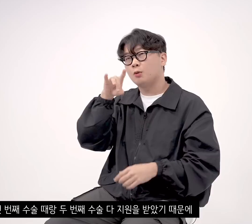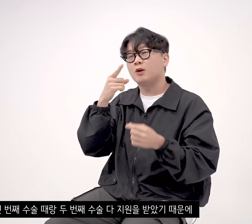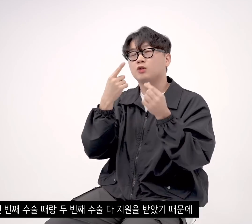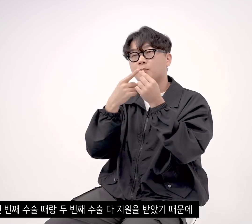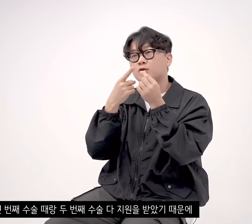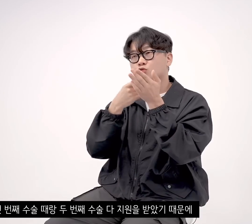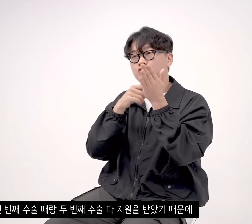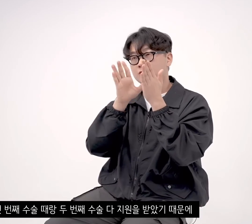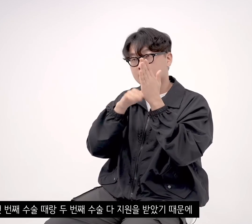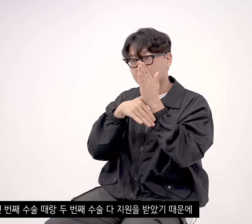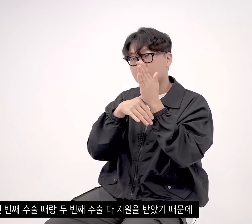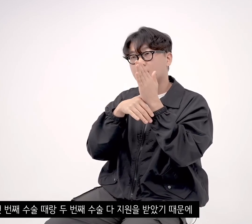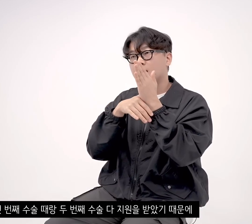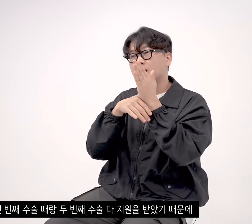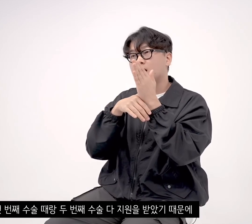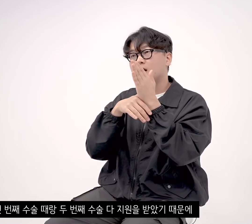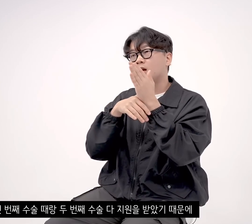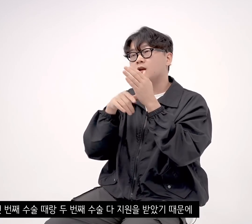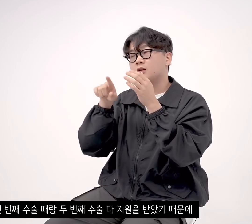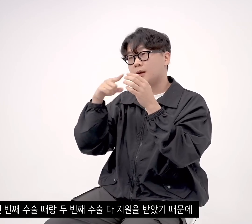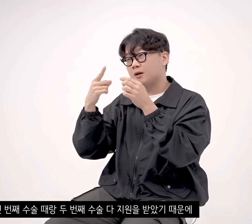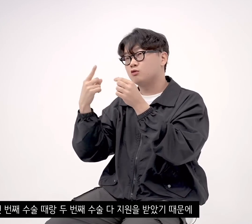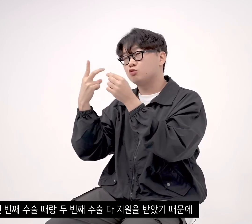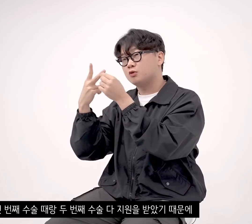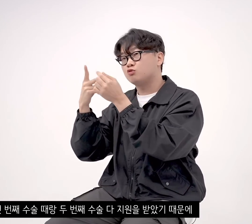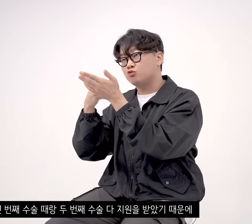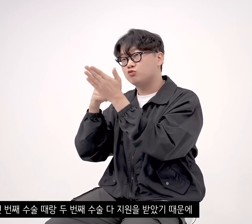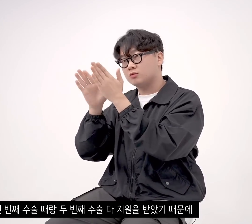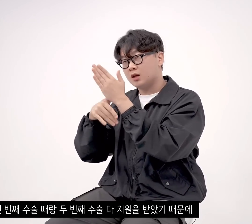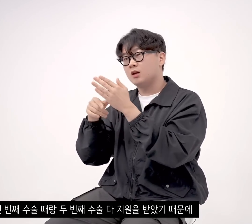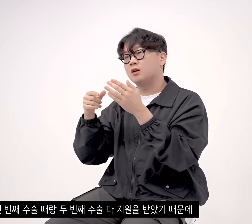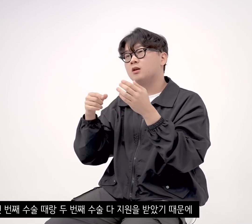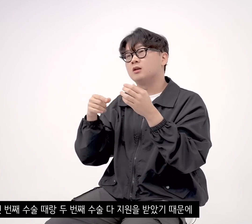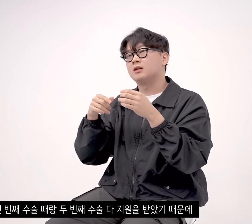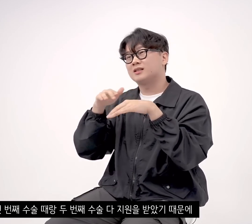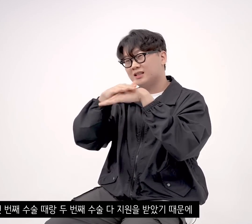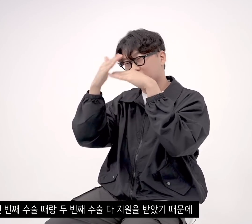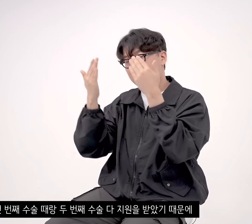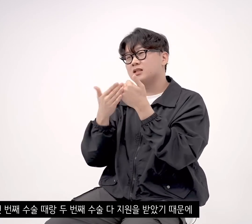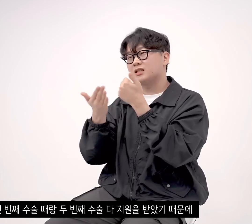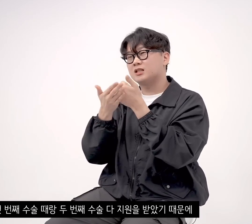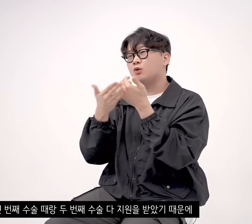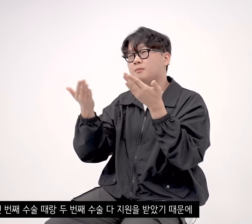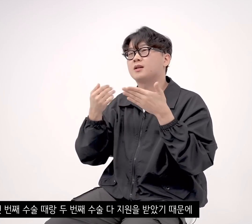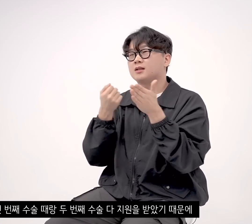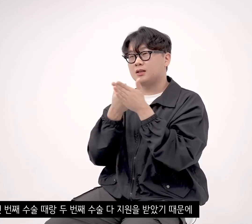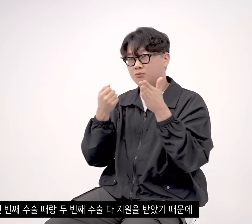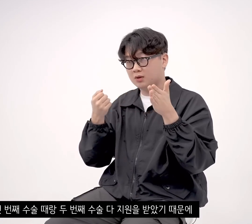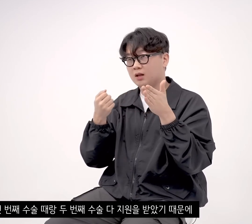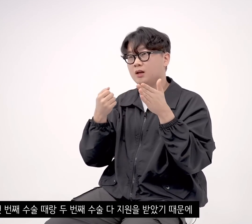Because I received support for both the first and second surgeries,